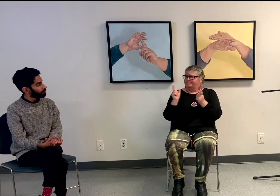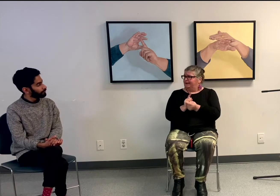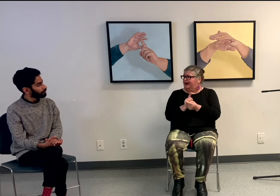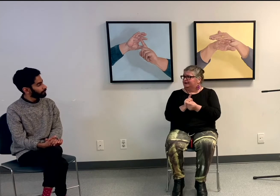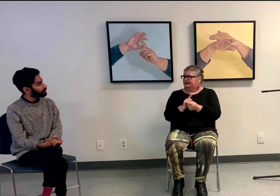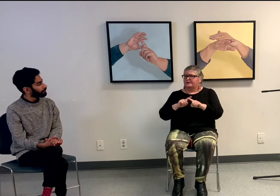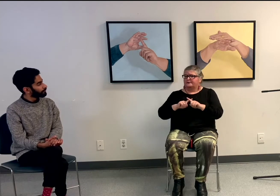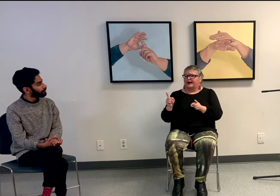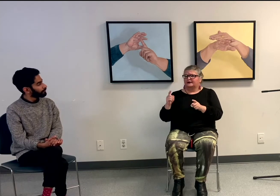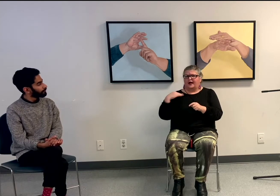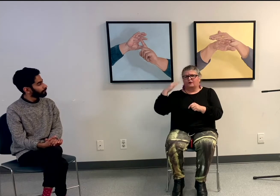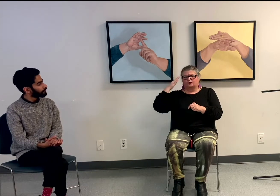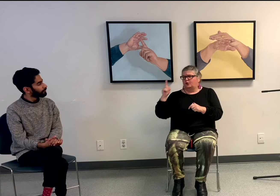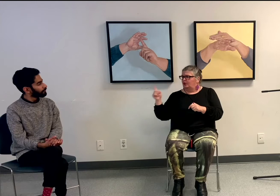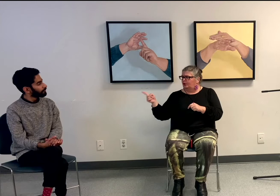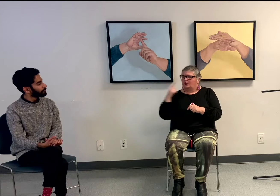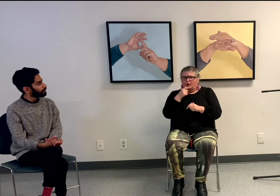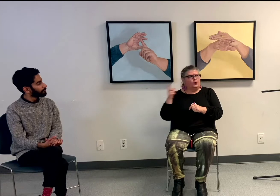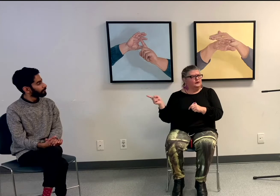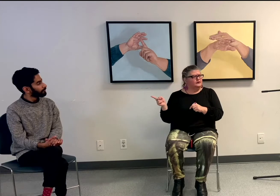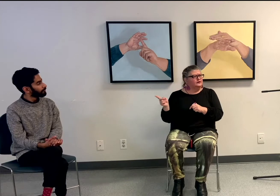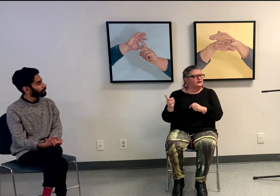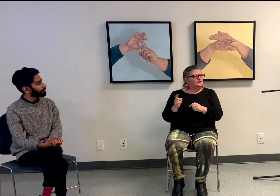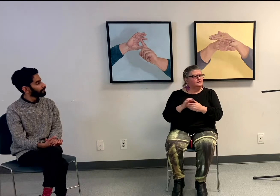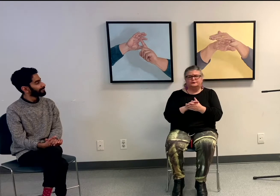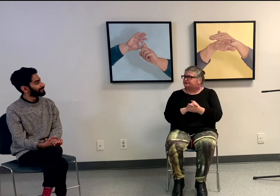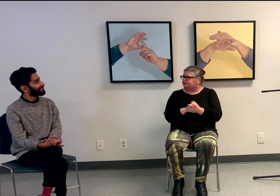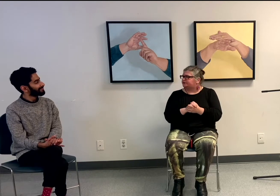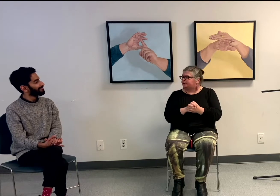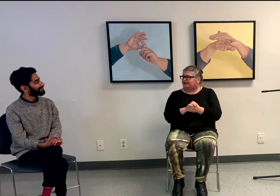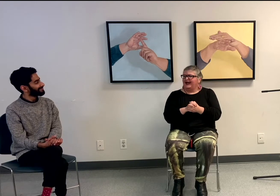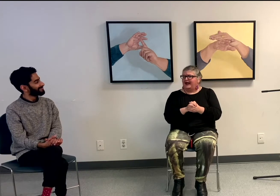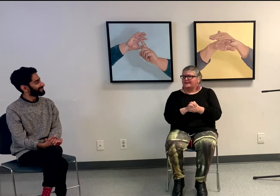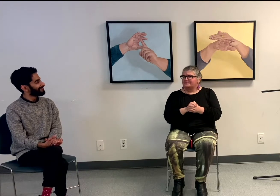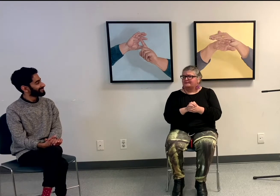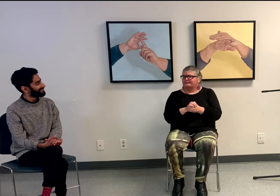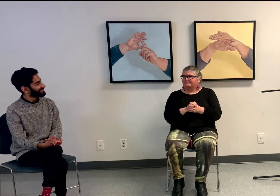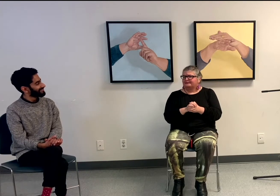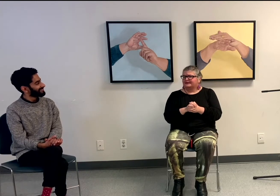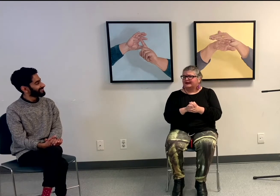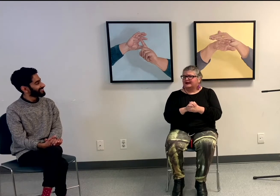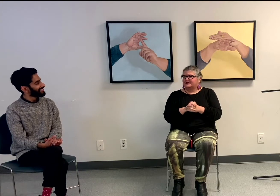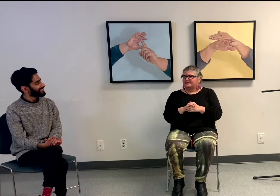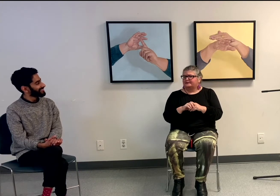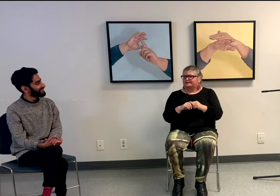And so I know, I know who Amar is. We're not, we haven't formally met, but I know who he is.